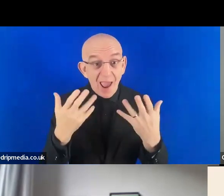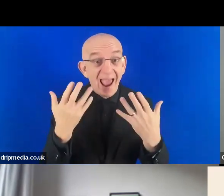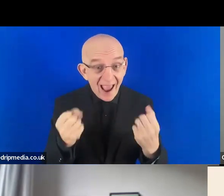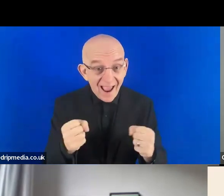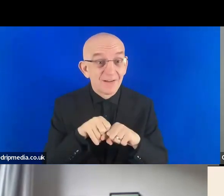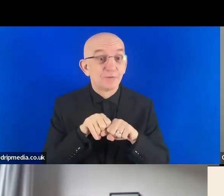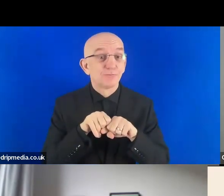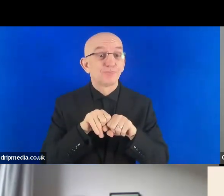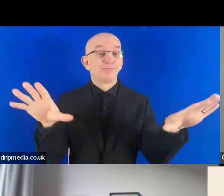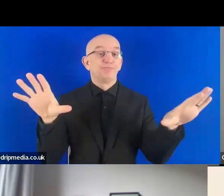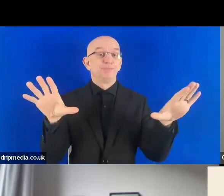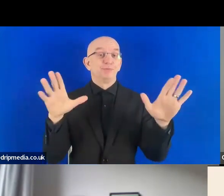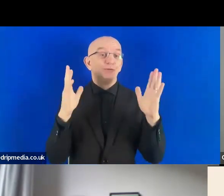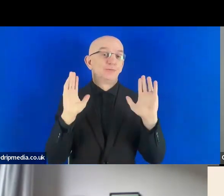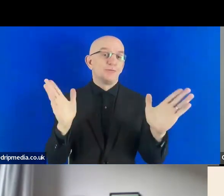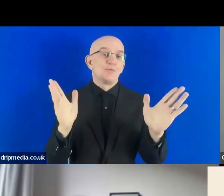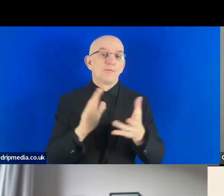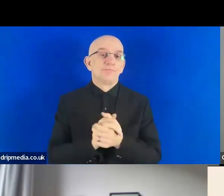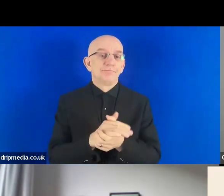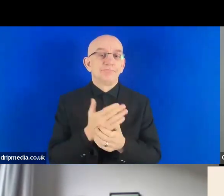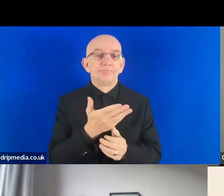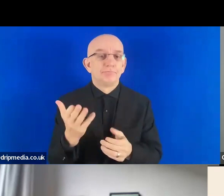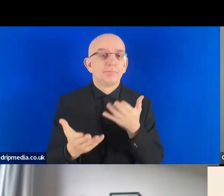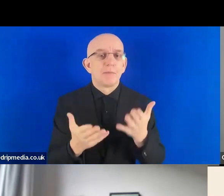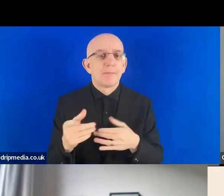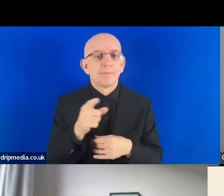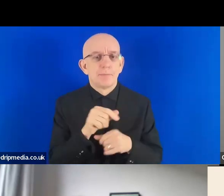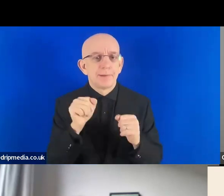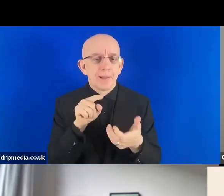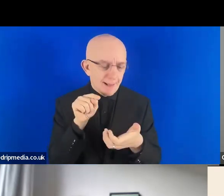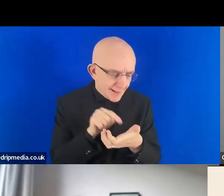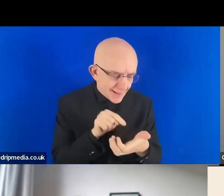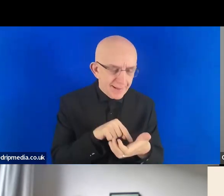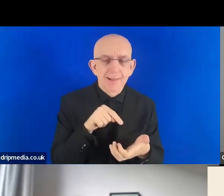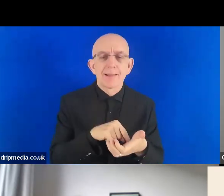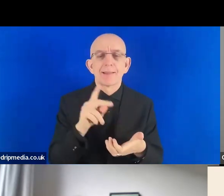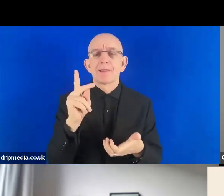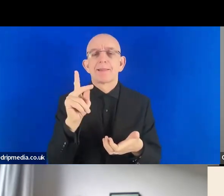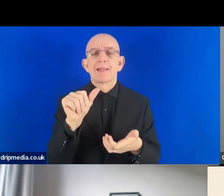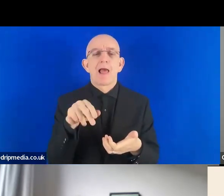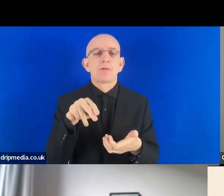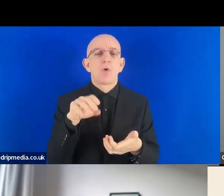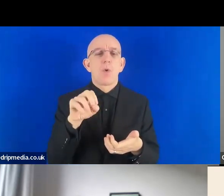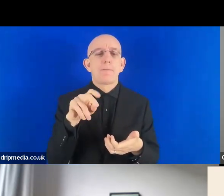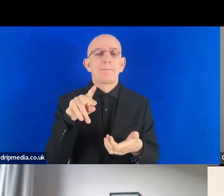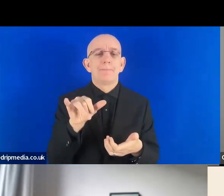A couple of days ago, we gave you a very sneak peak to the program, which just showed you what is going to happen every day.